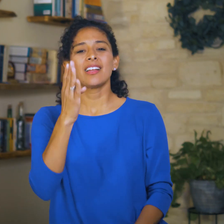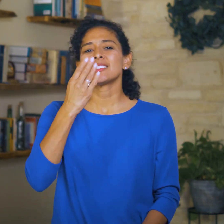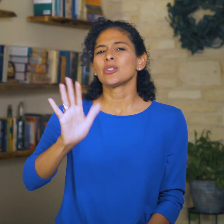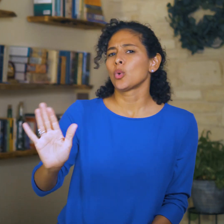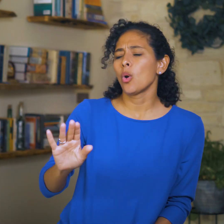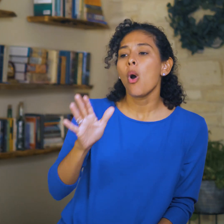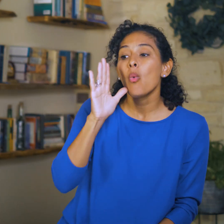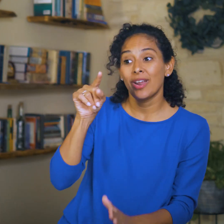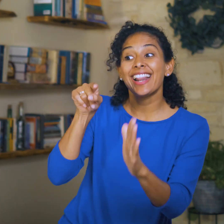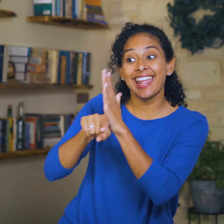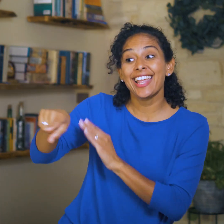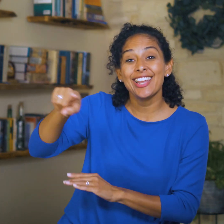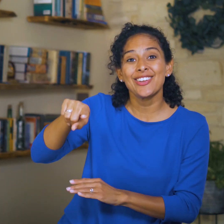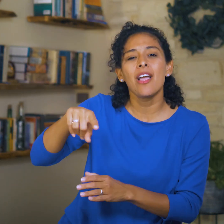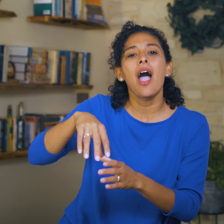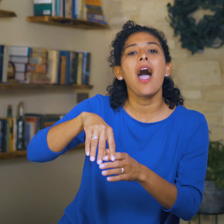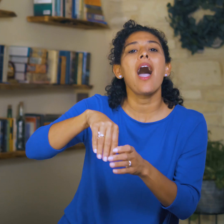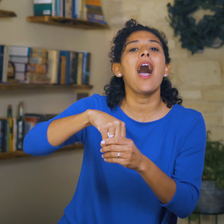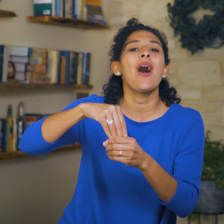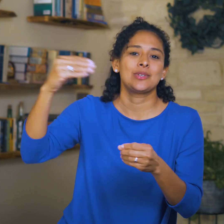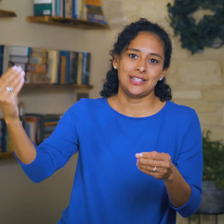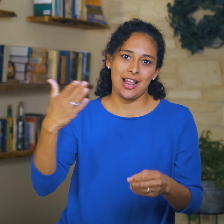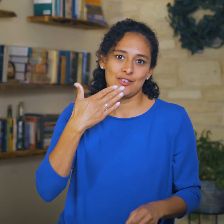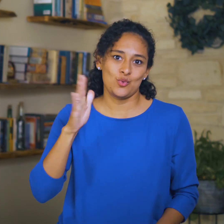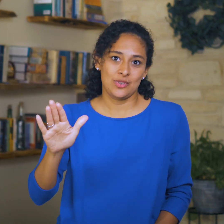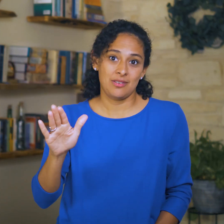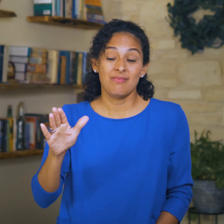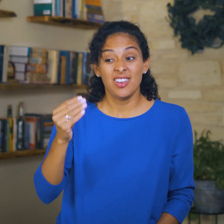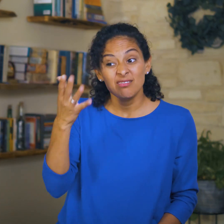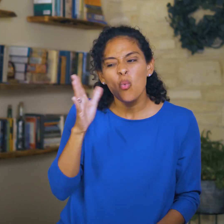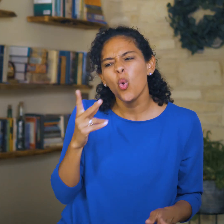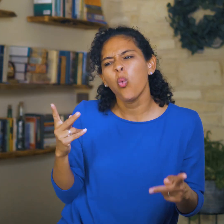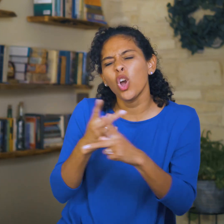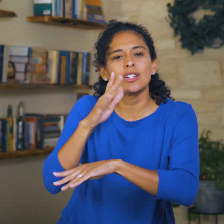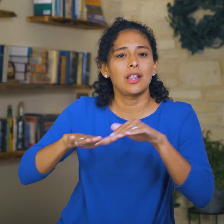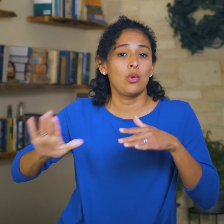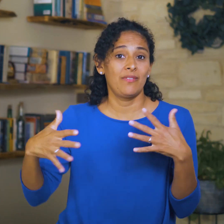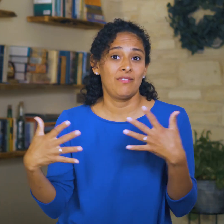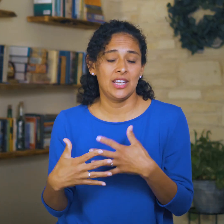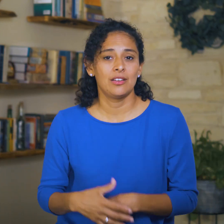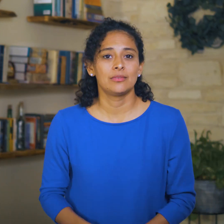But God says He’ll kill them outside Jerusalem and things will be worse than they fear.